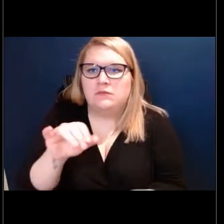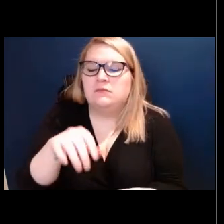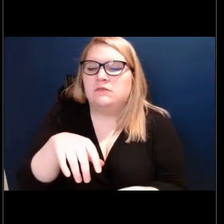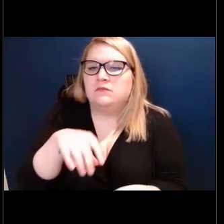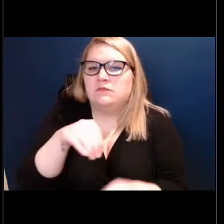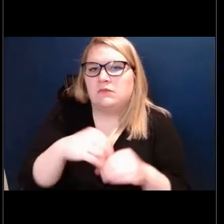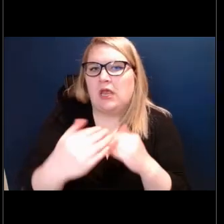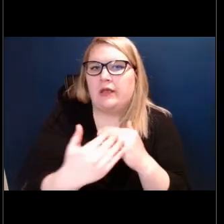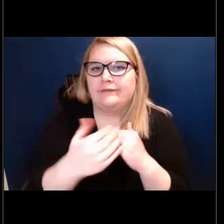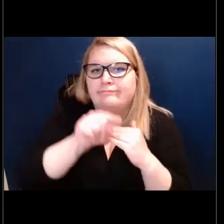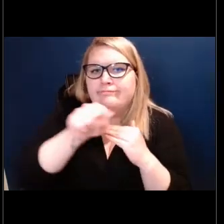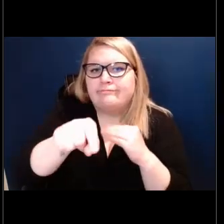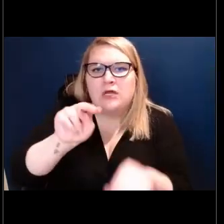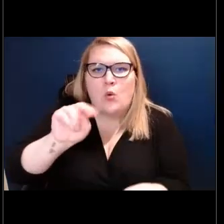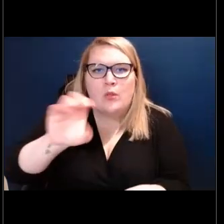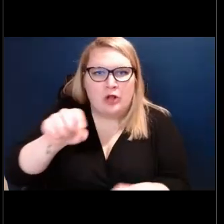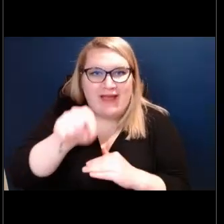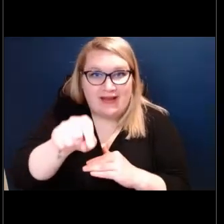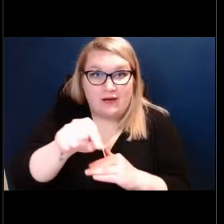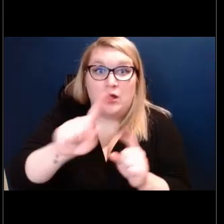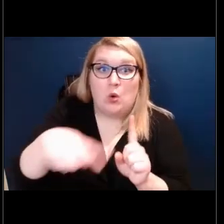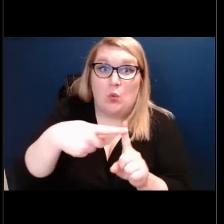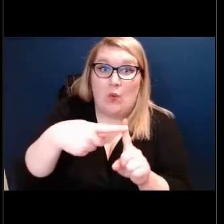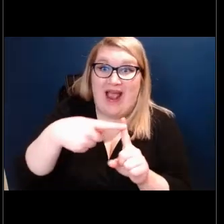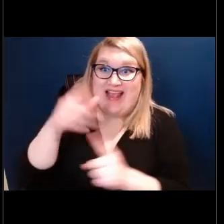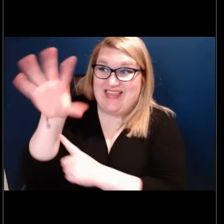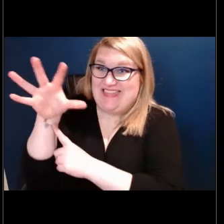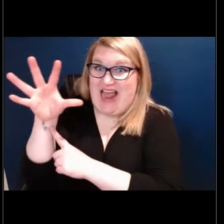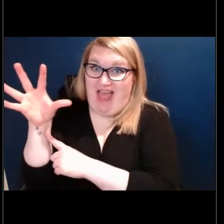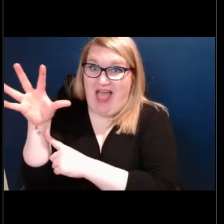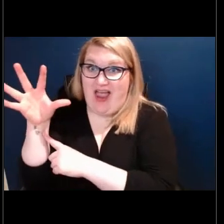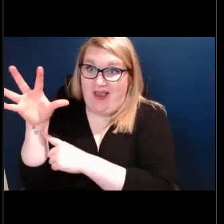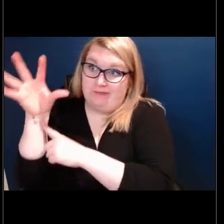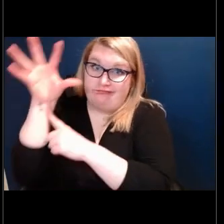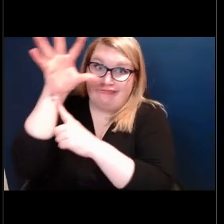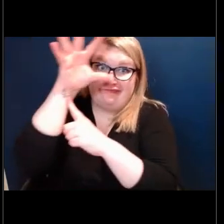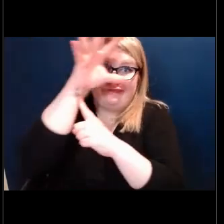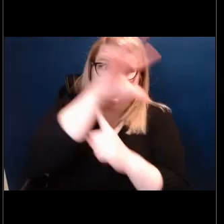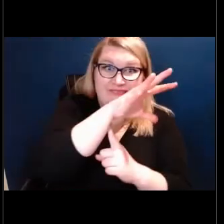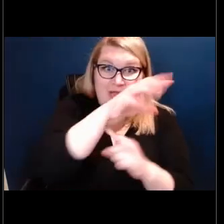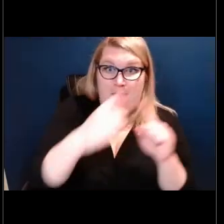And as the NOOA satellites go overhead, the signal went up and went through the satellites